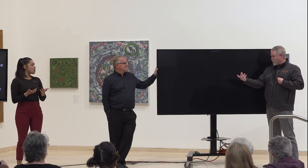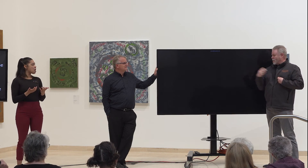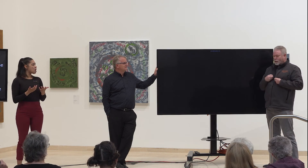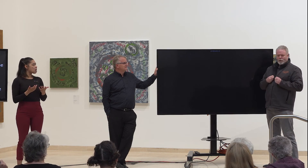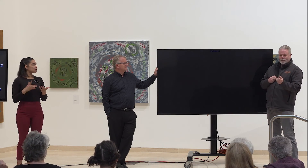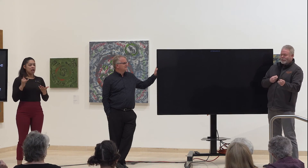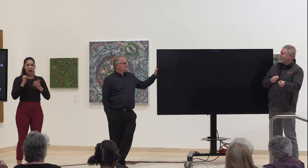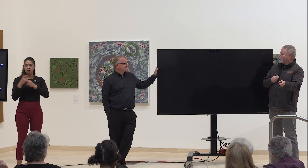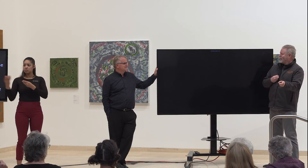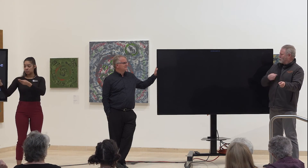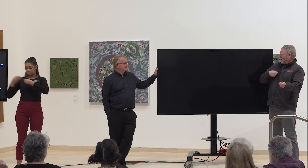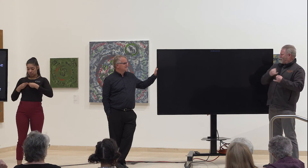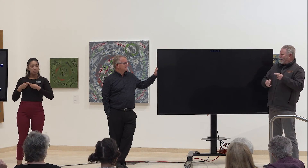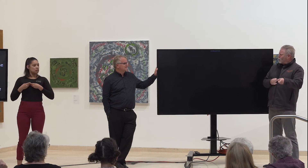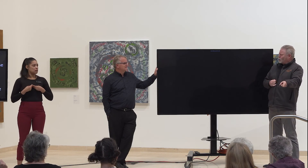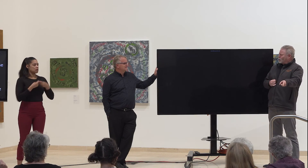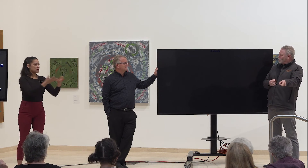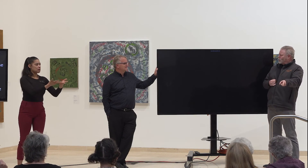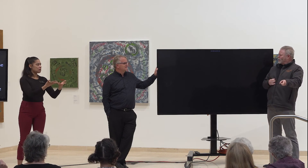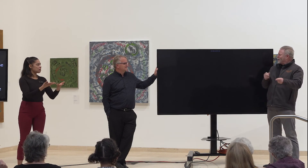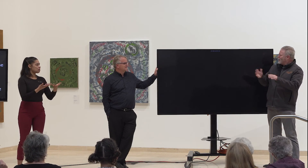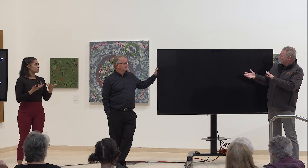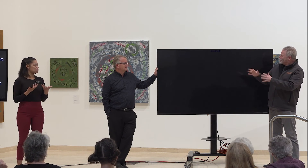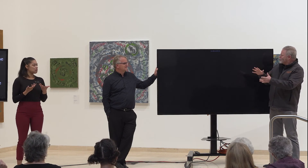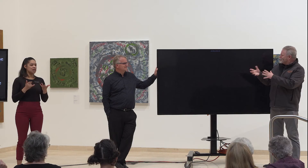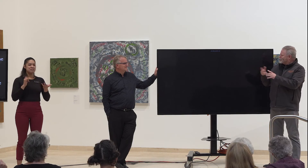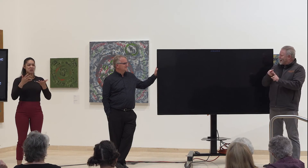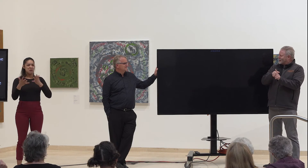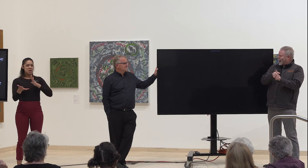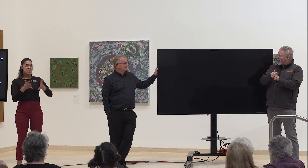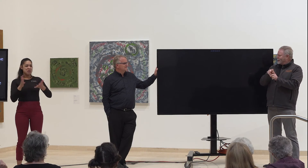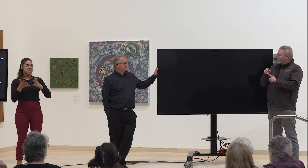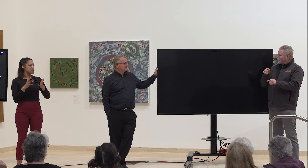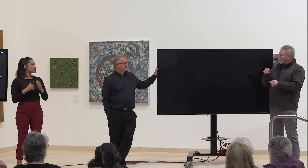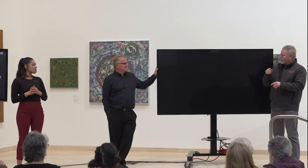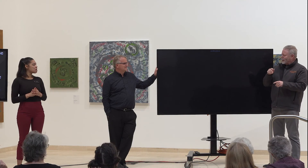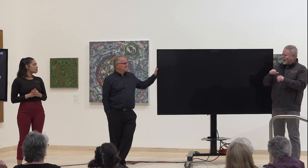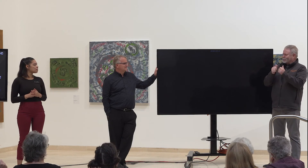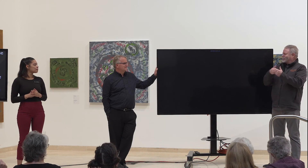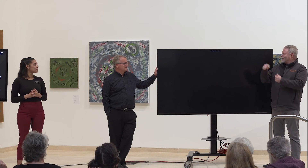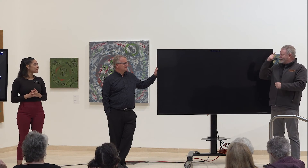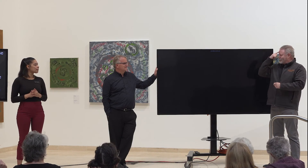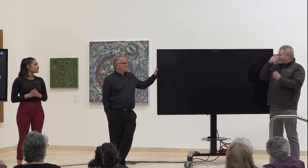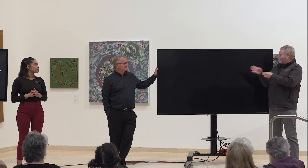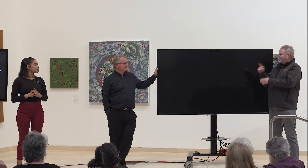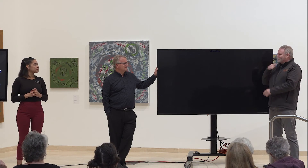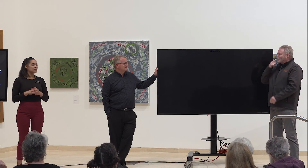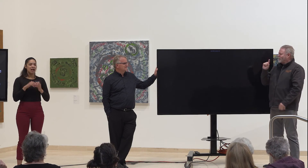one that I'm comfortable with, so that the focus is on me versus the agency thinking about first hiring a hearing interpreter